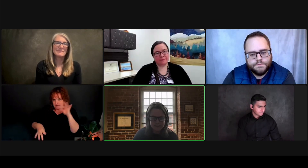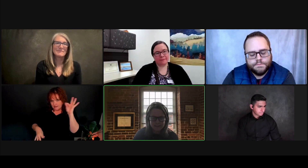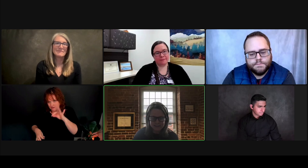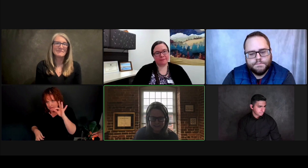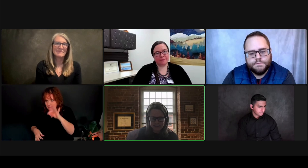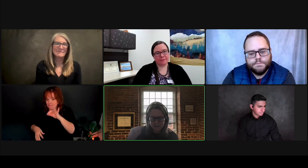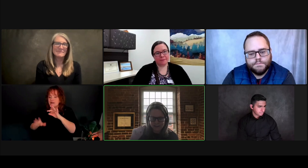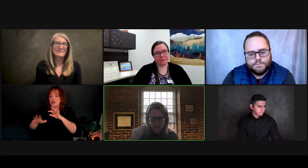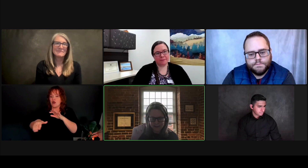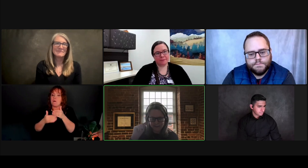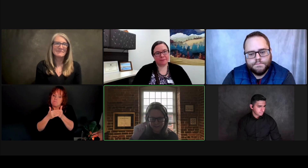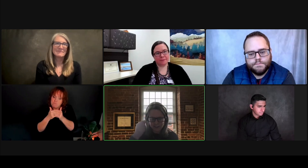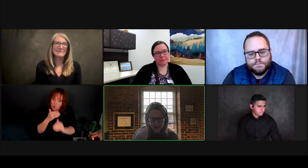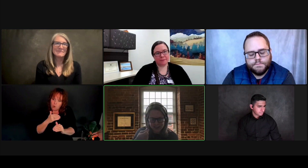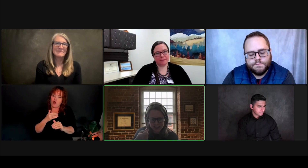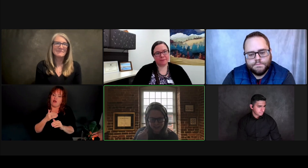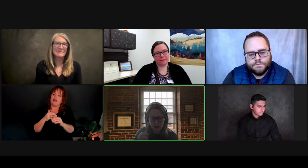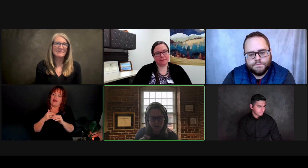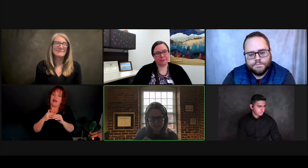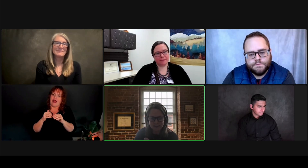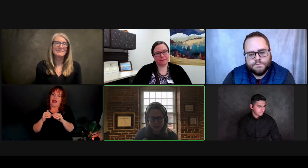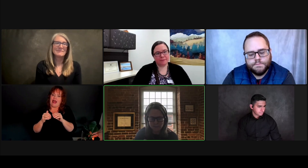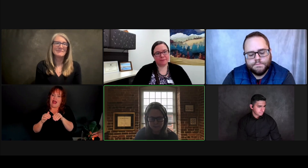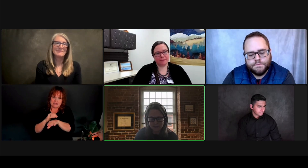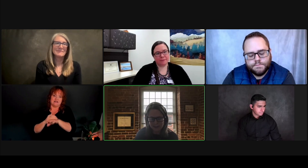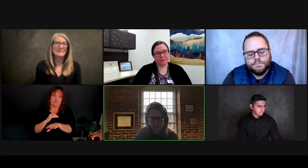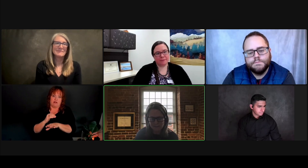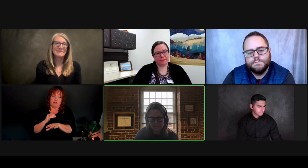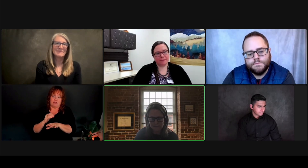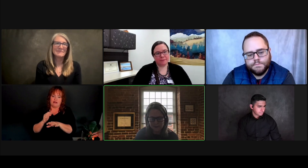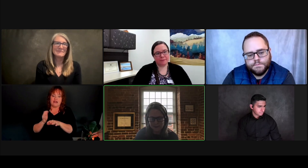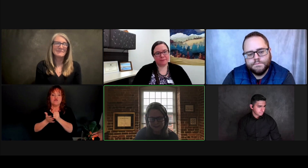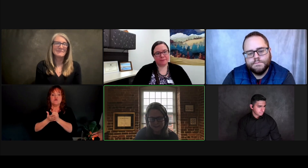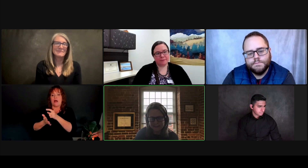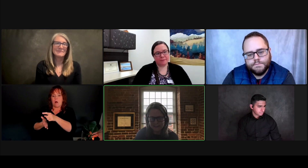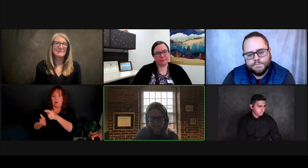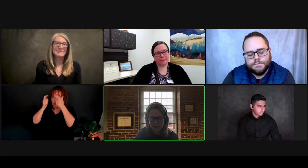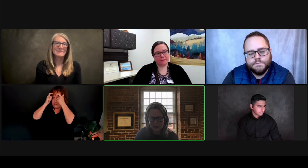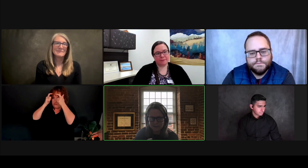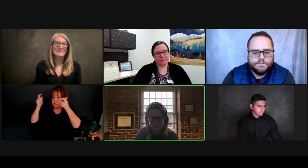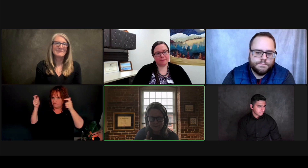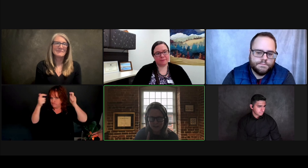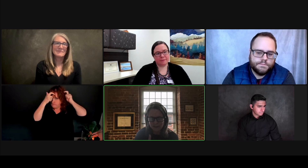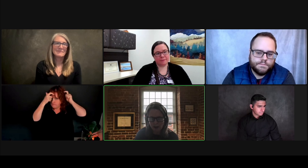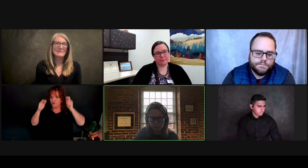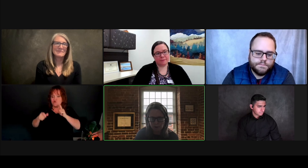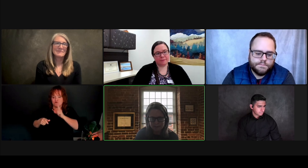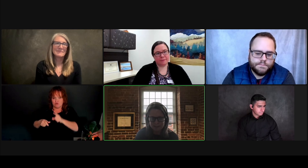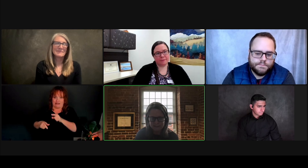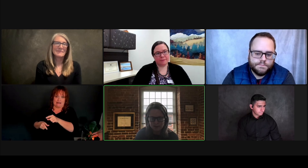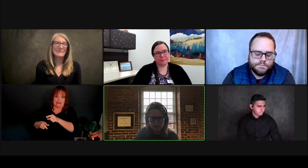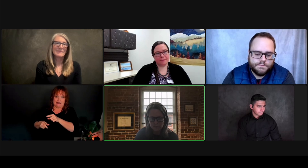it's a kind of a change in concept. It's a thought process that we don't